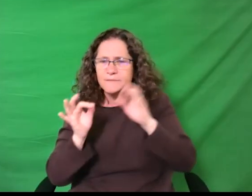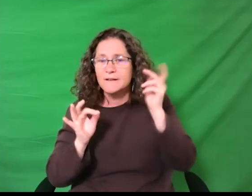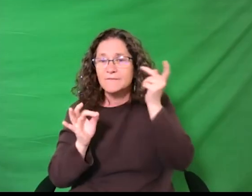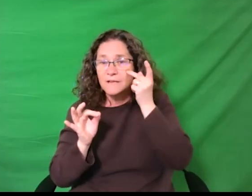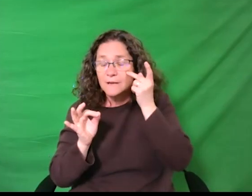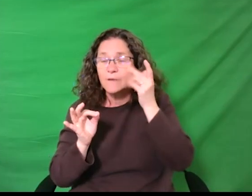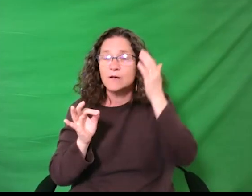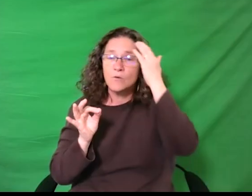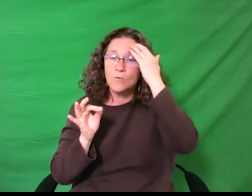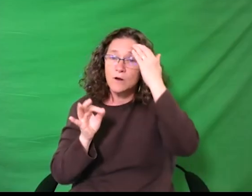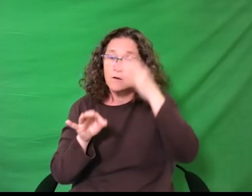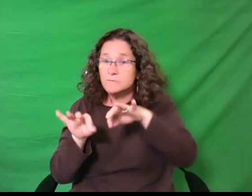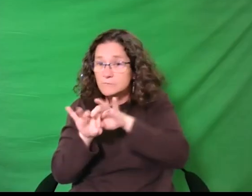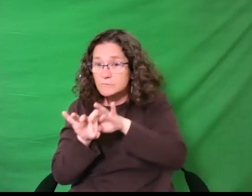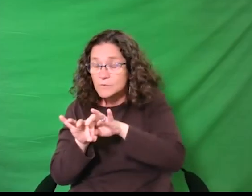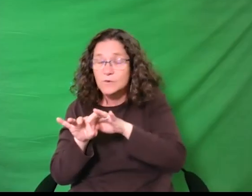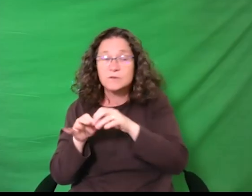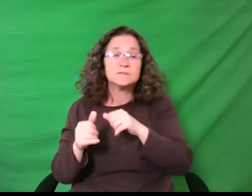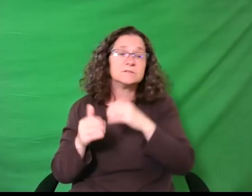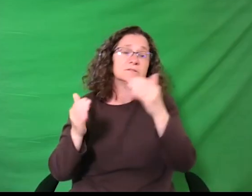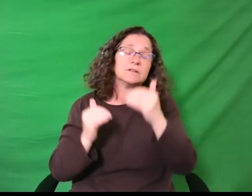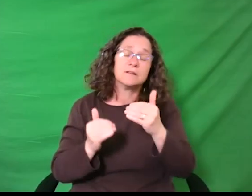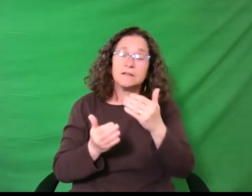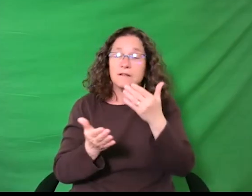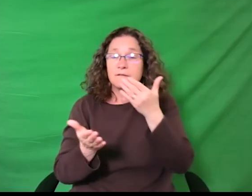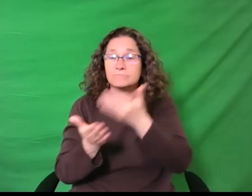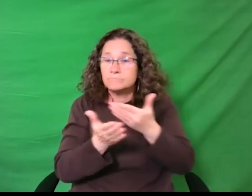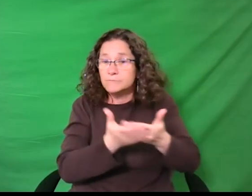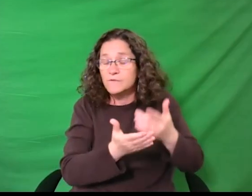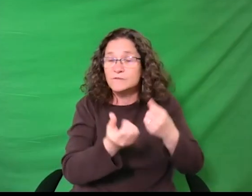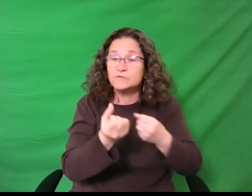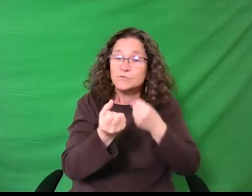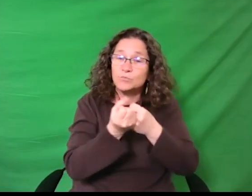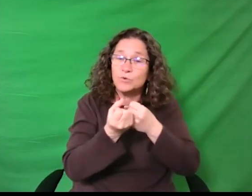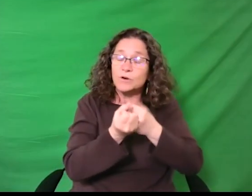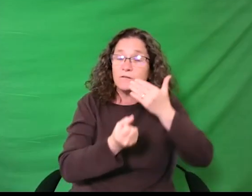and some of the evidence for cued speech for supporting phonemic awareness.